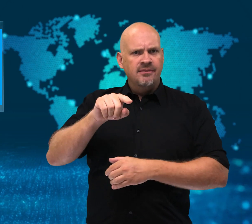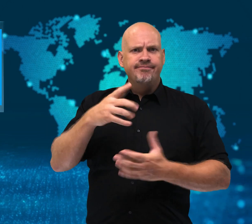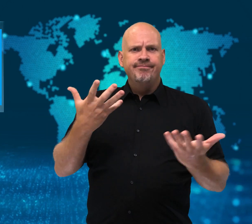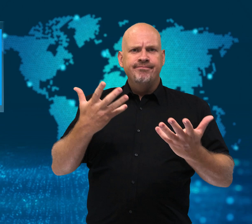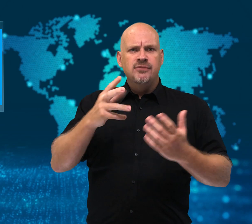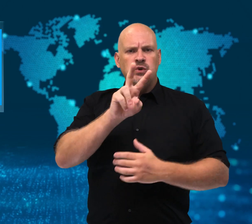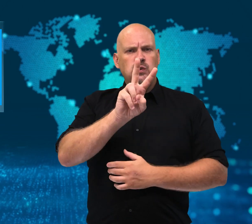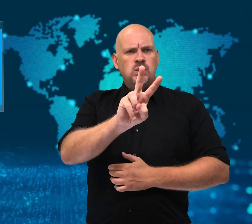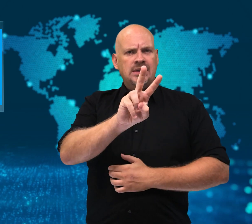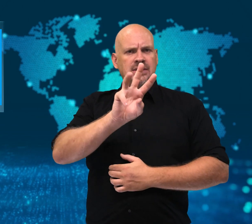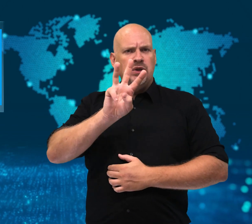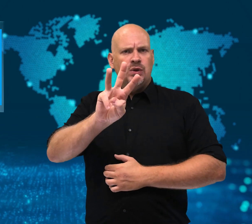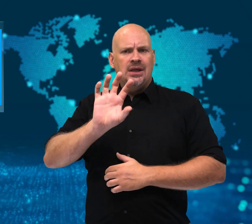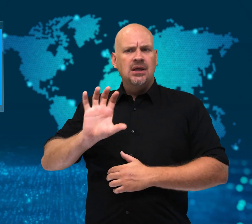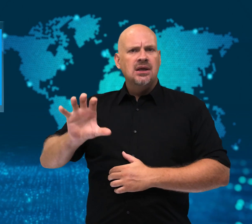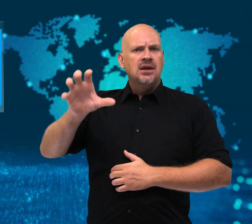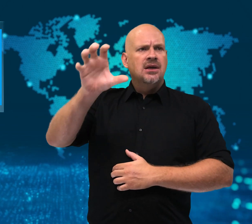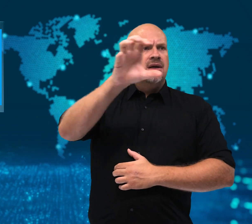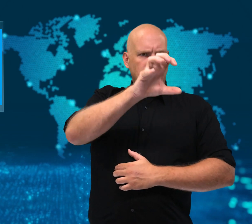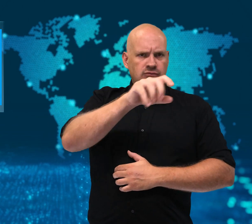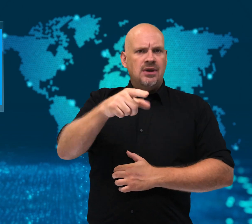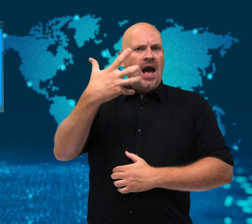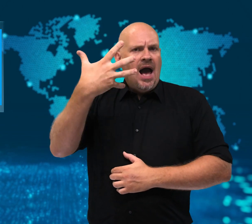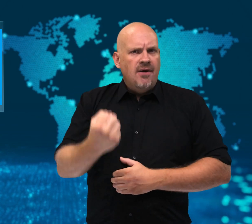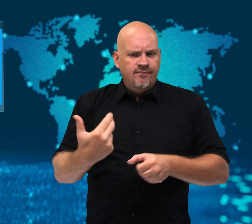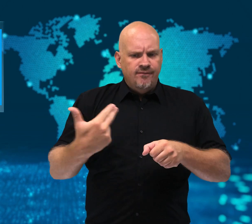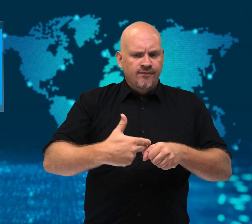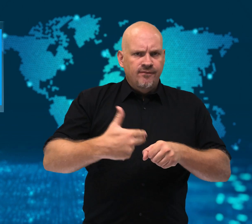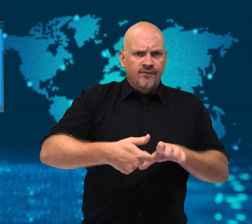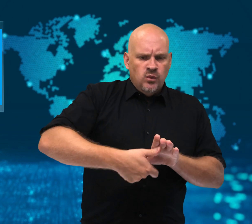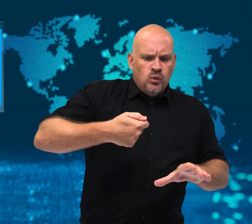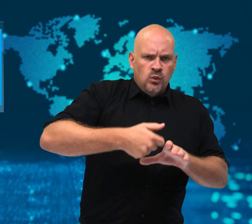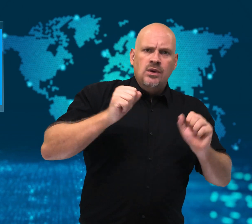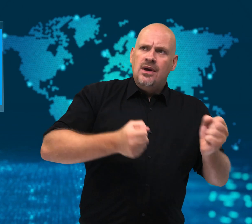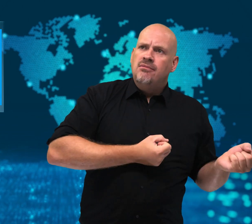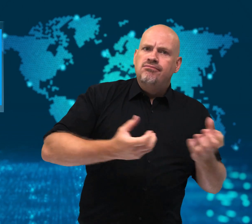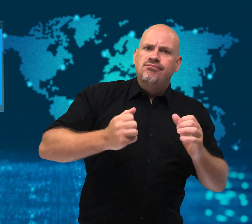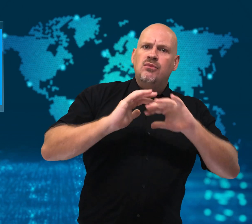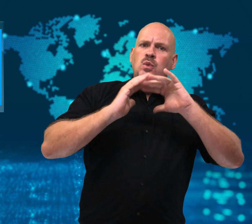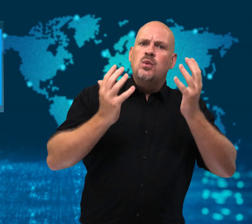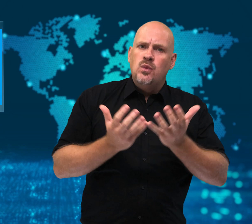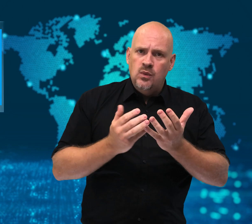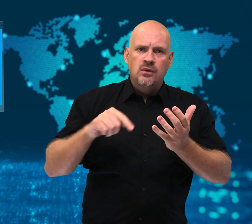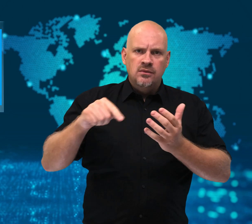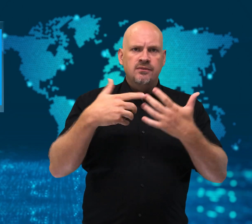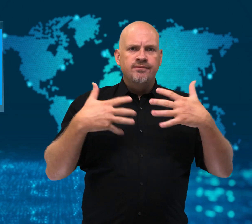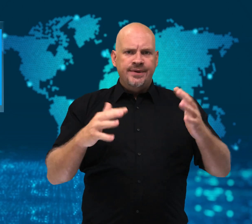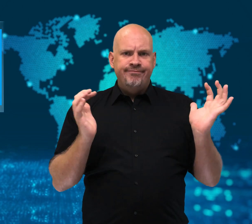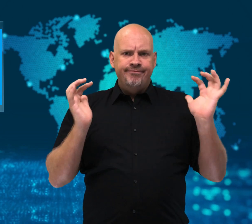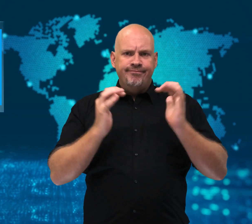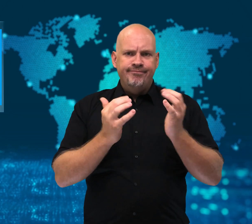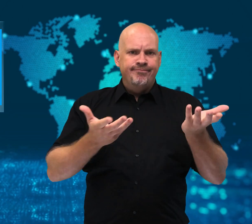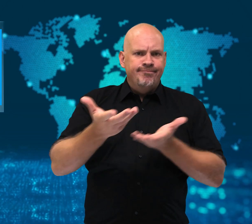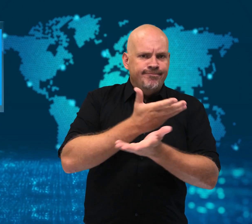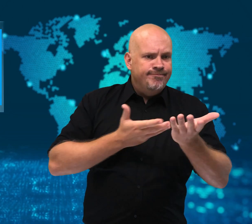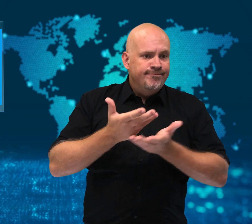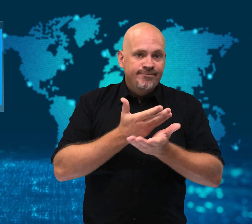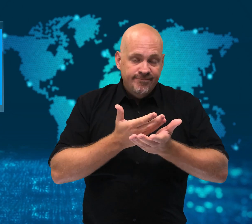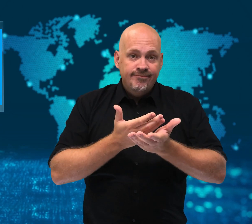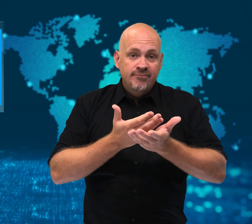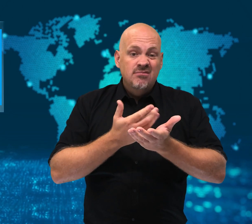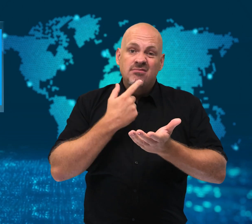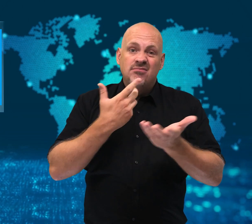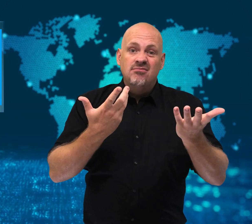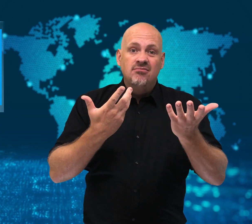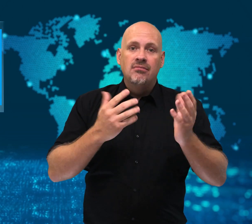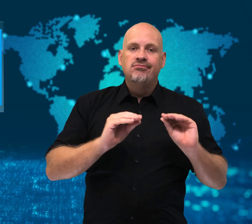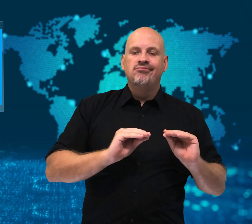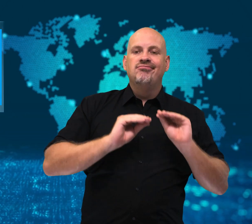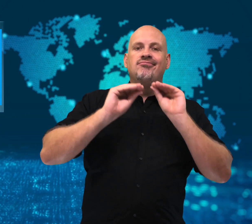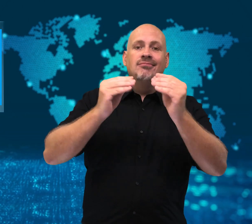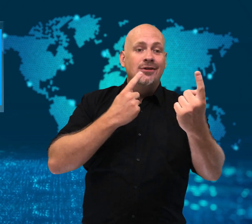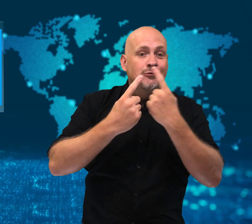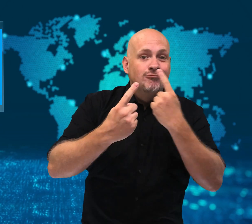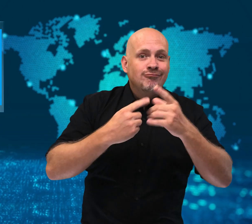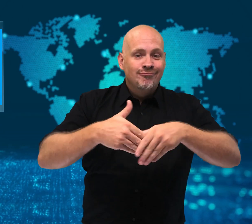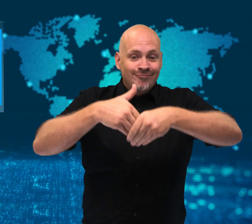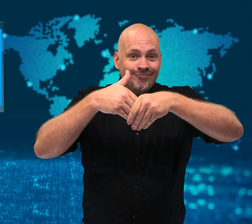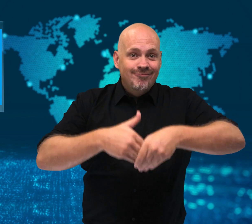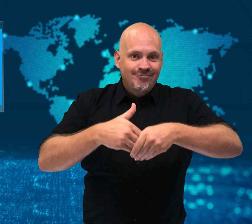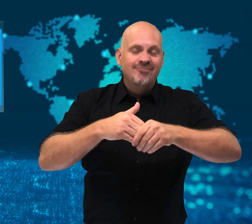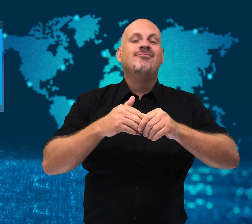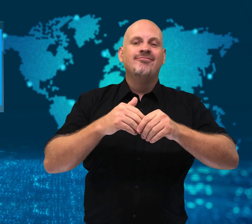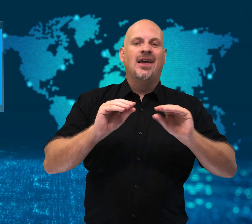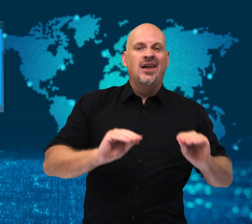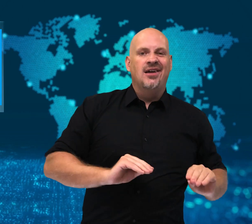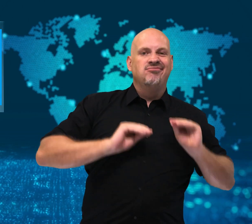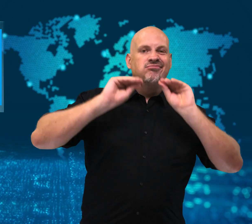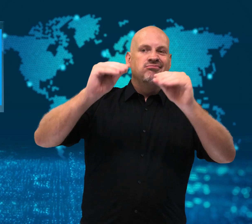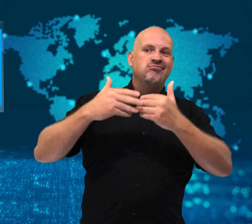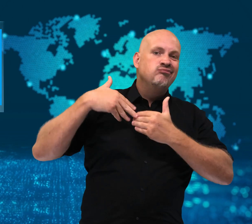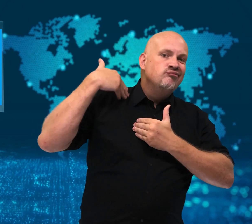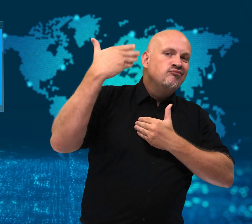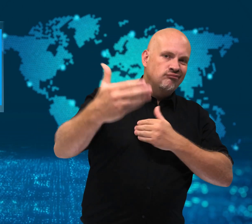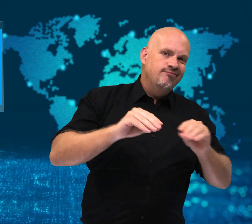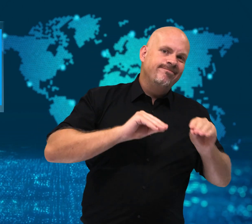(Organization of the Petroleum Exporting Countries) have postponed negotiations.